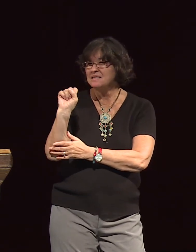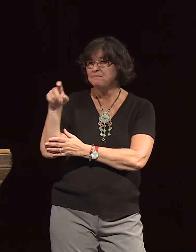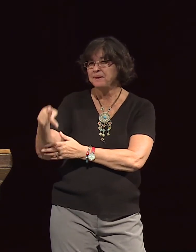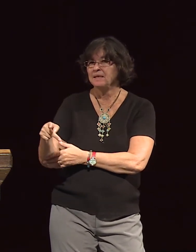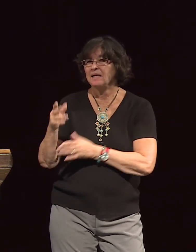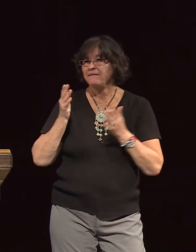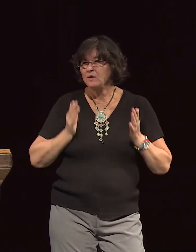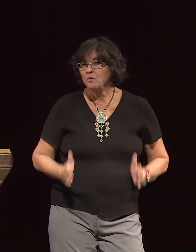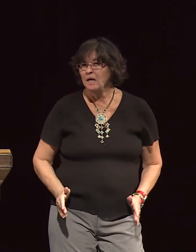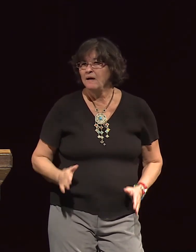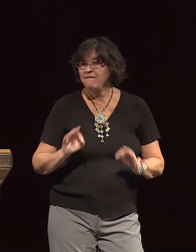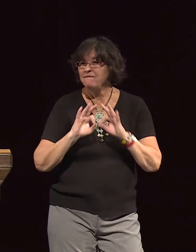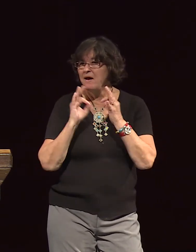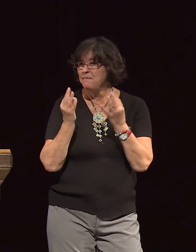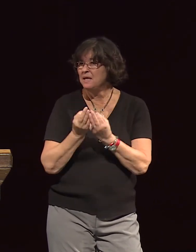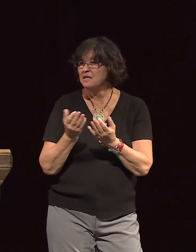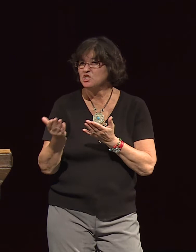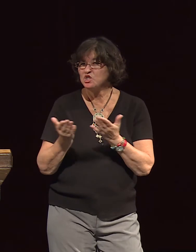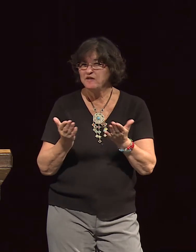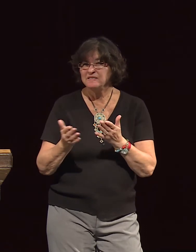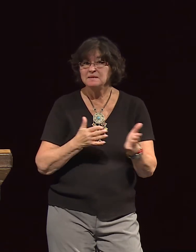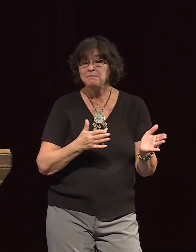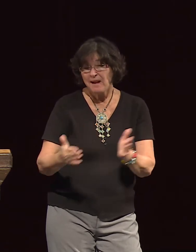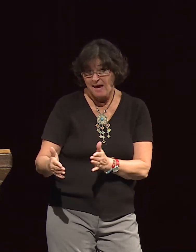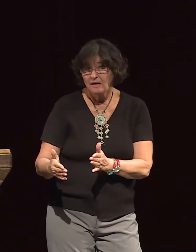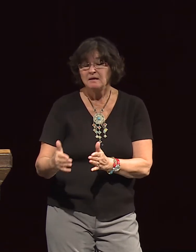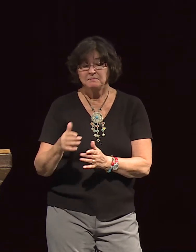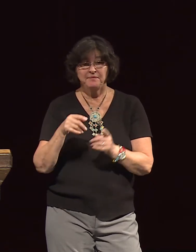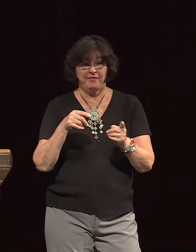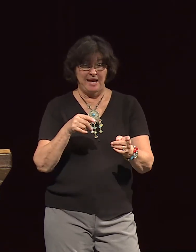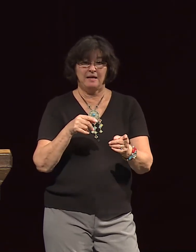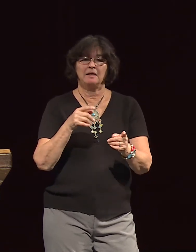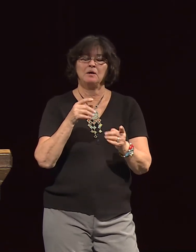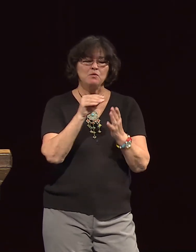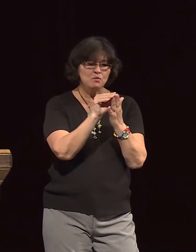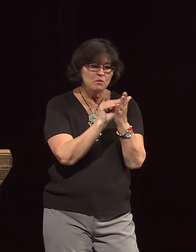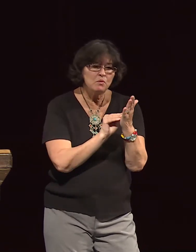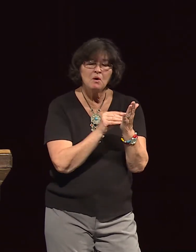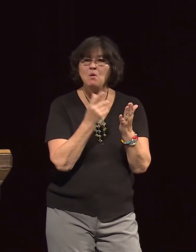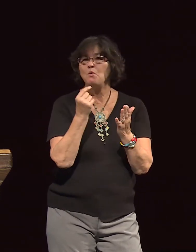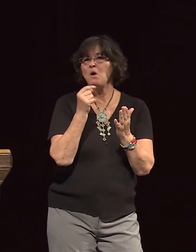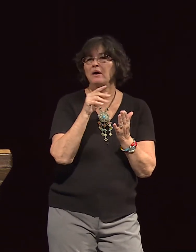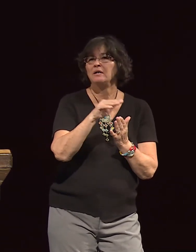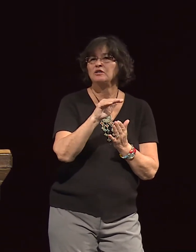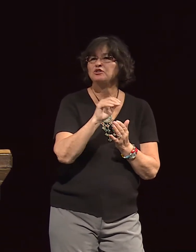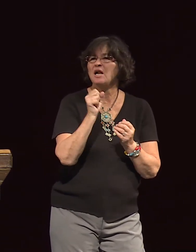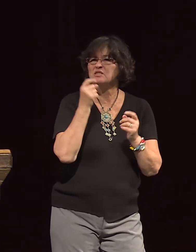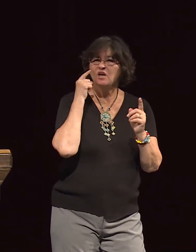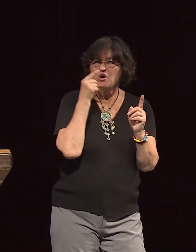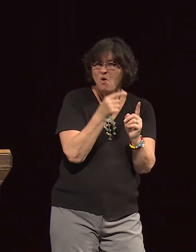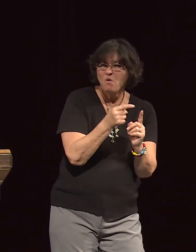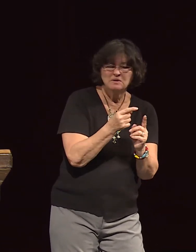there will be a family services professional involved so that there is an educational plan,